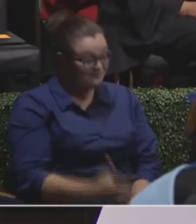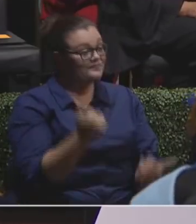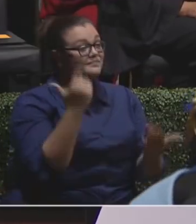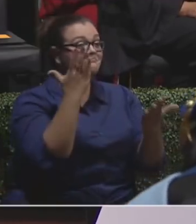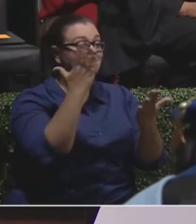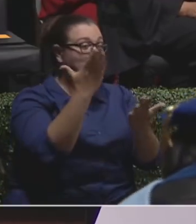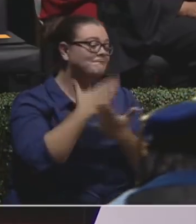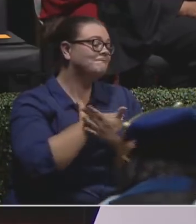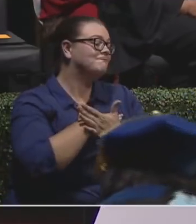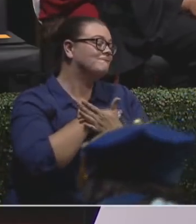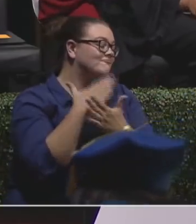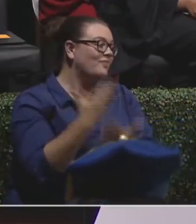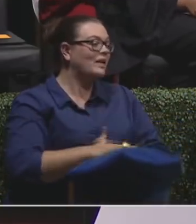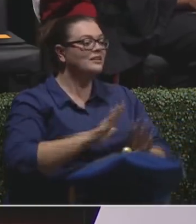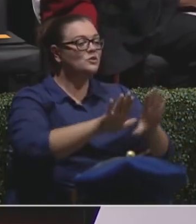PLEASE BE SEATED.